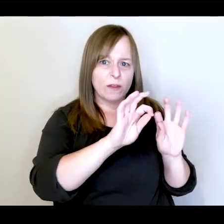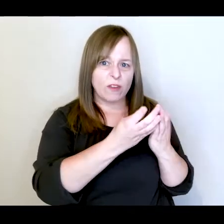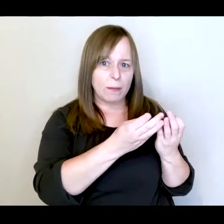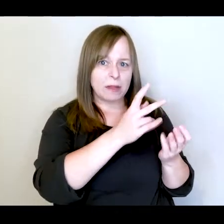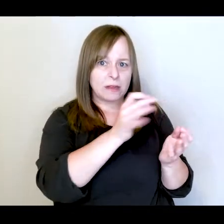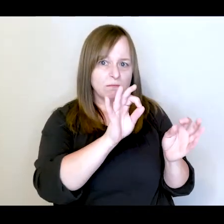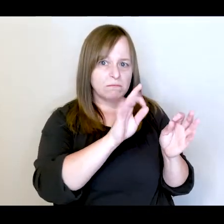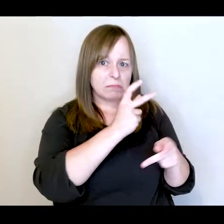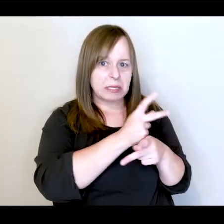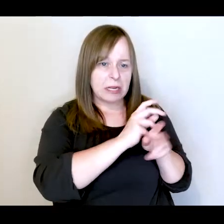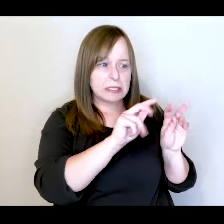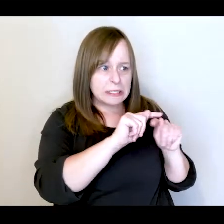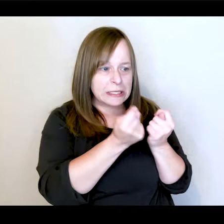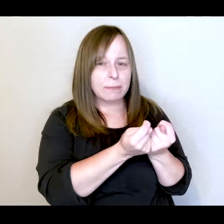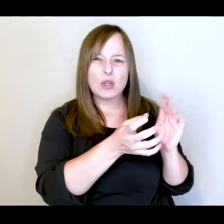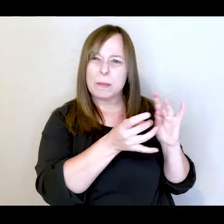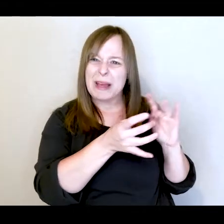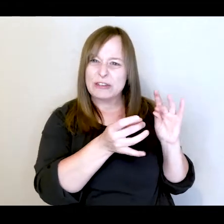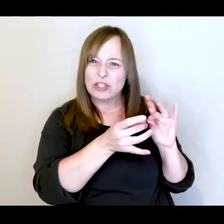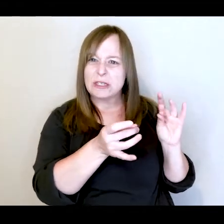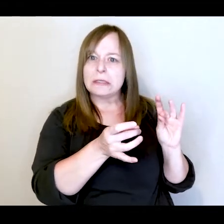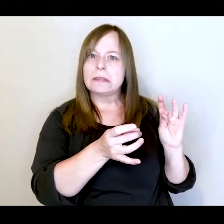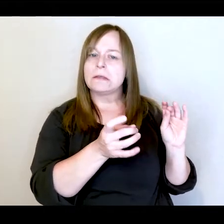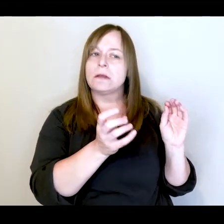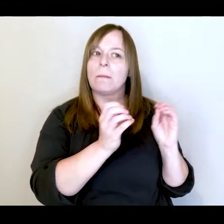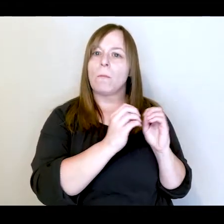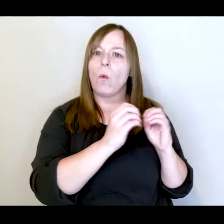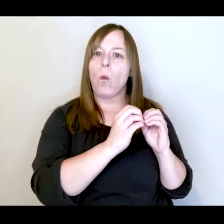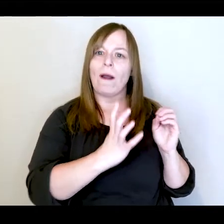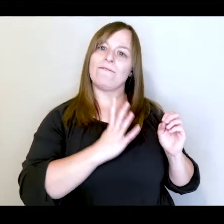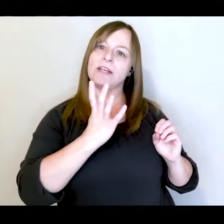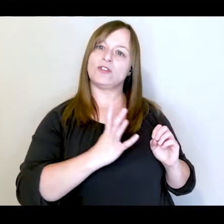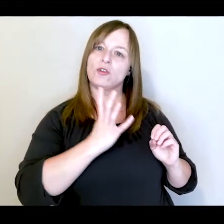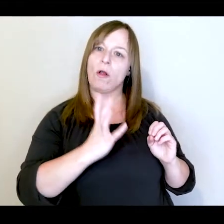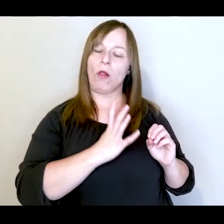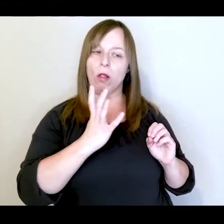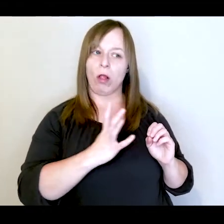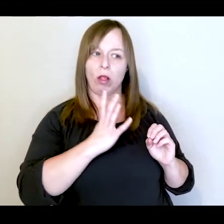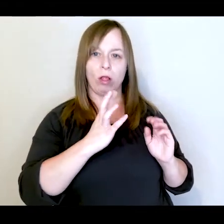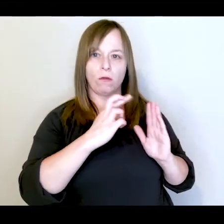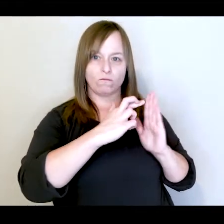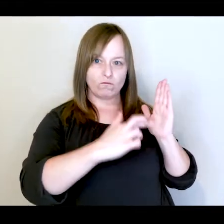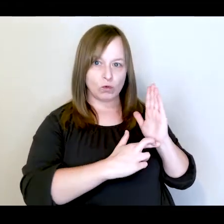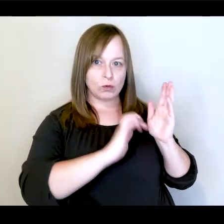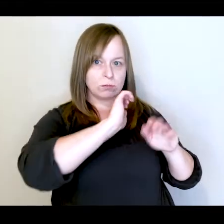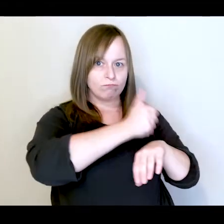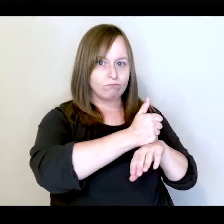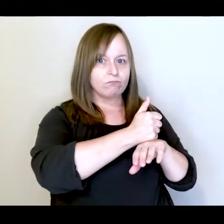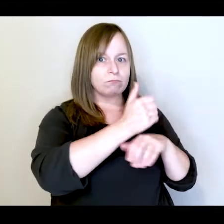But as you mentioned, there is a more official set of regulatory and